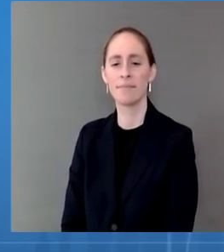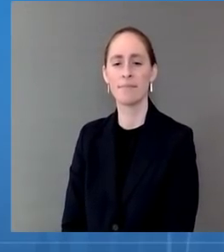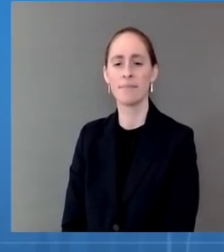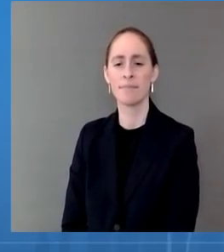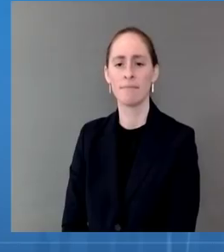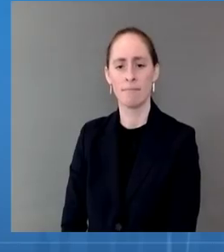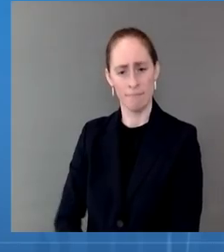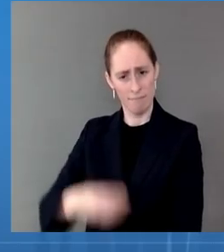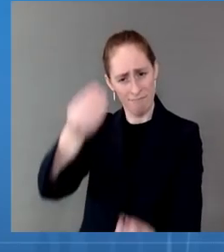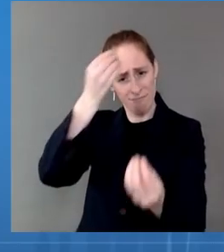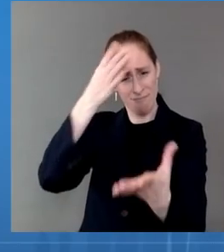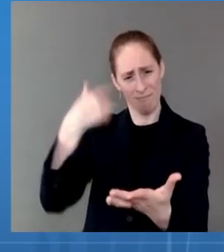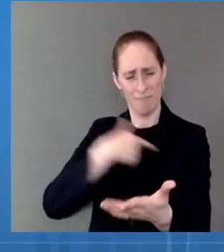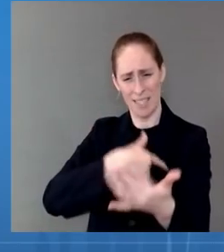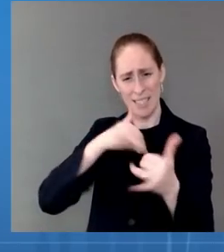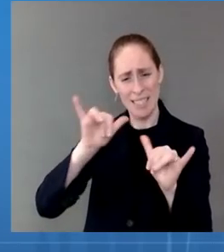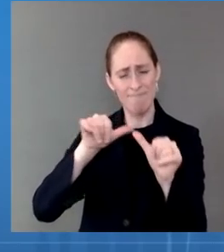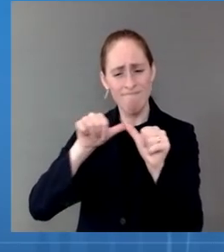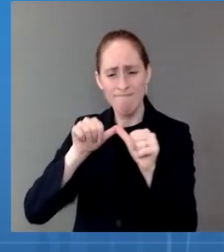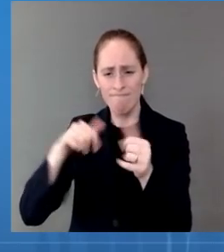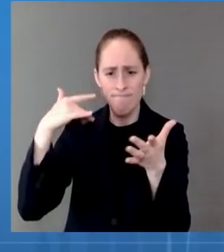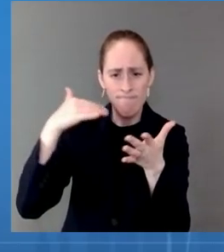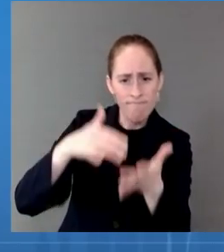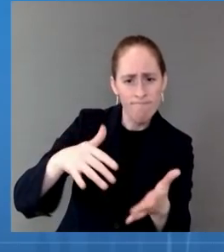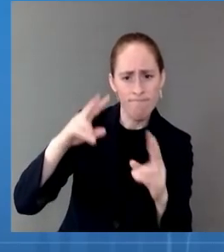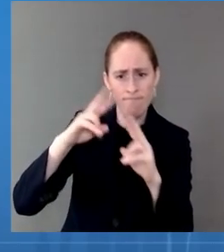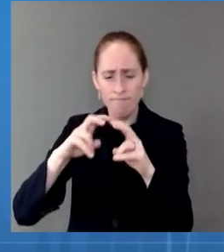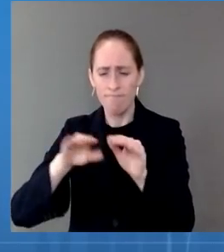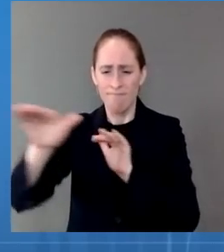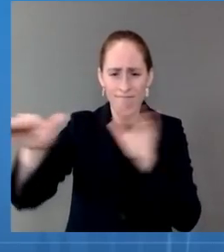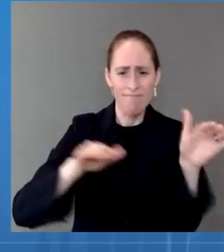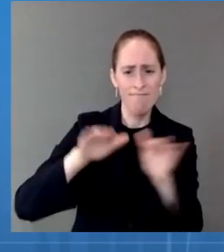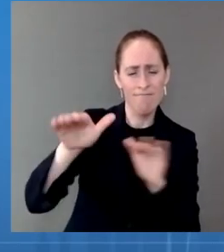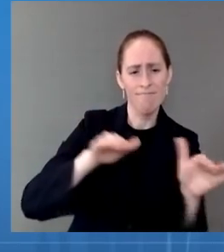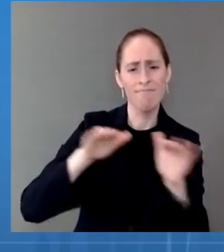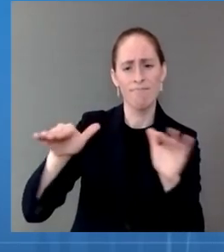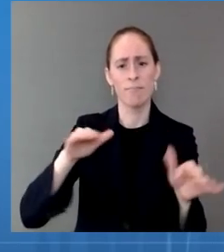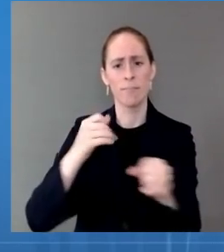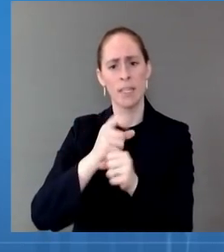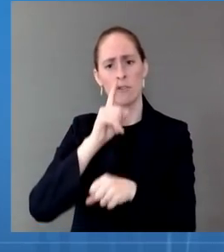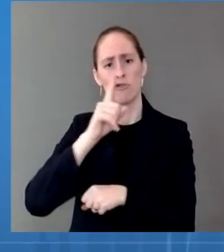can strengthen their protection against COVID-19 infection, severe illness and death.